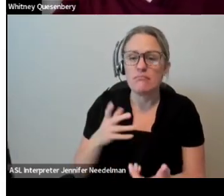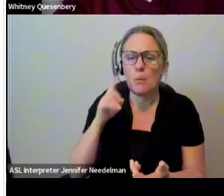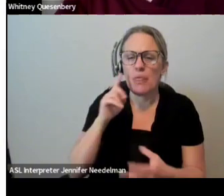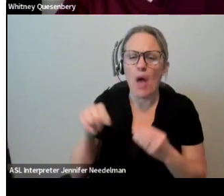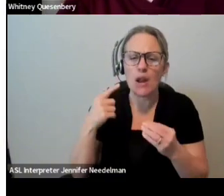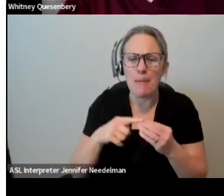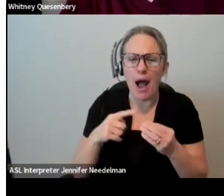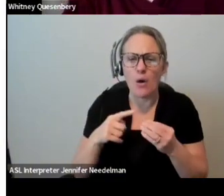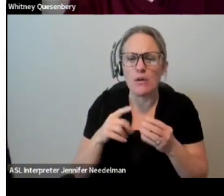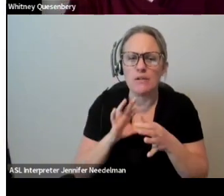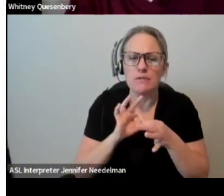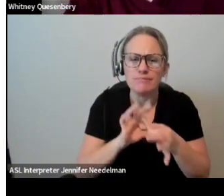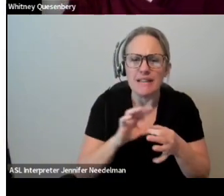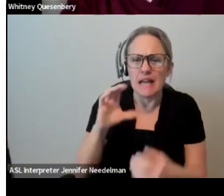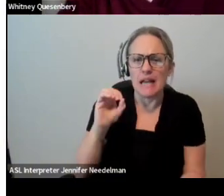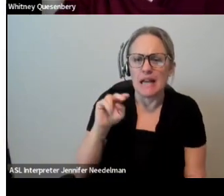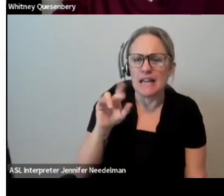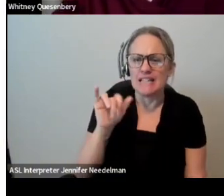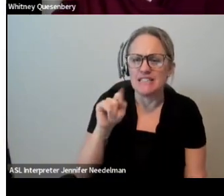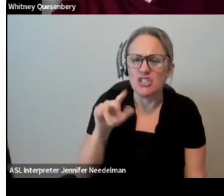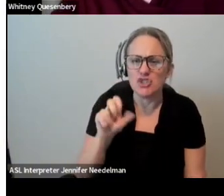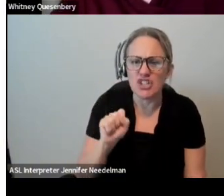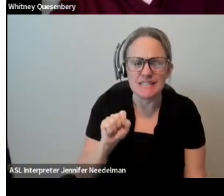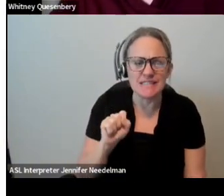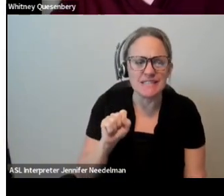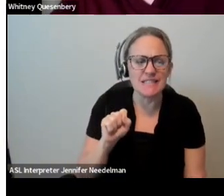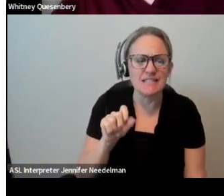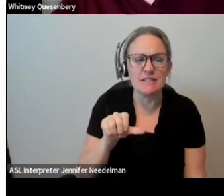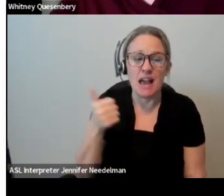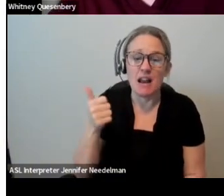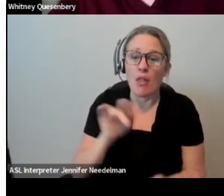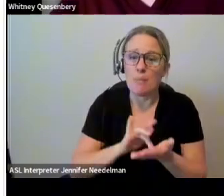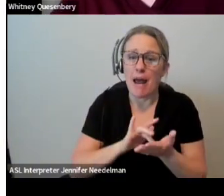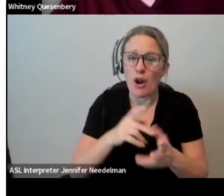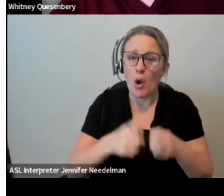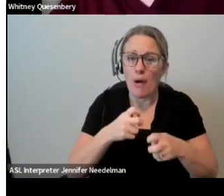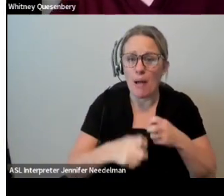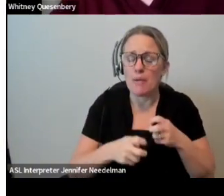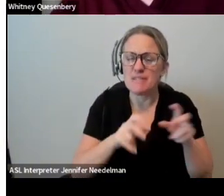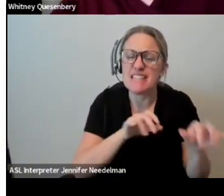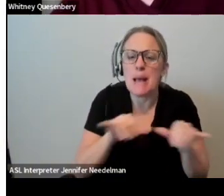and some of the other, the other medical conditions you might have that are similar to the one we gave her.